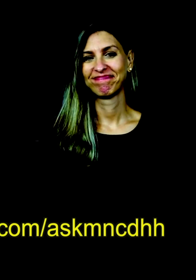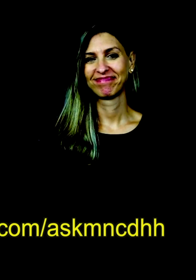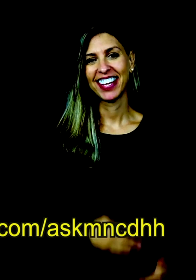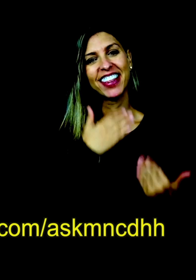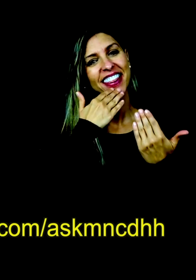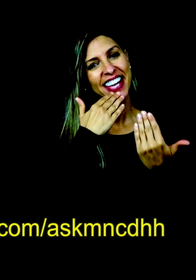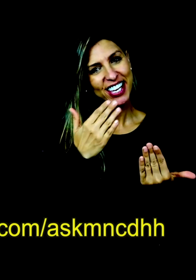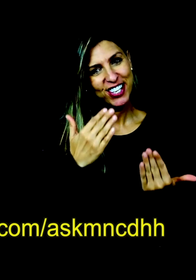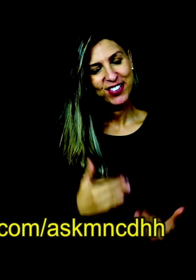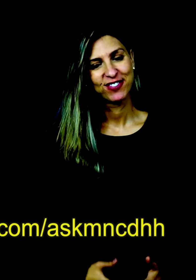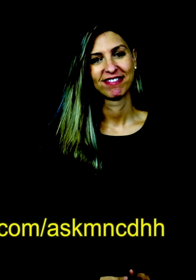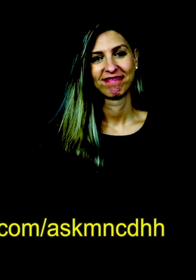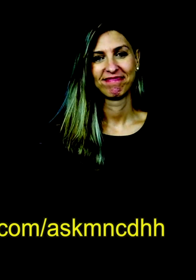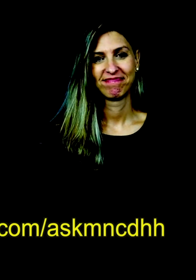Thank you!